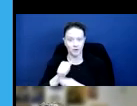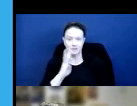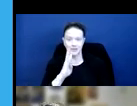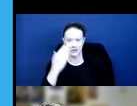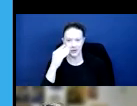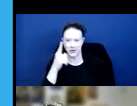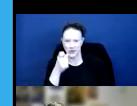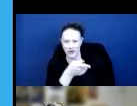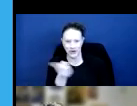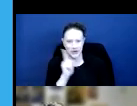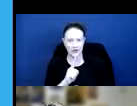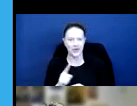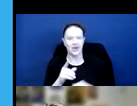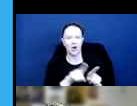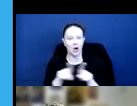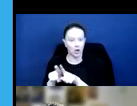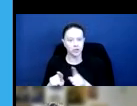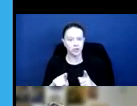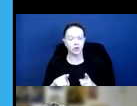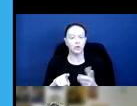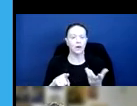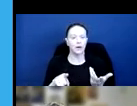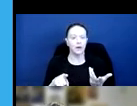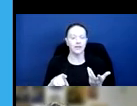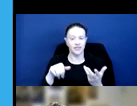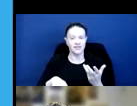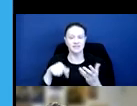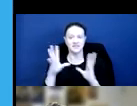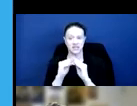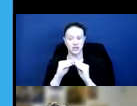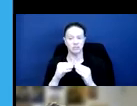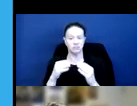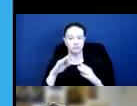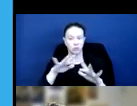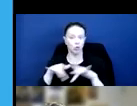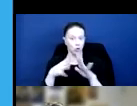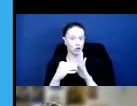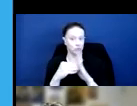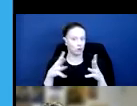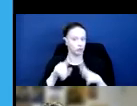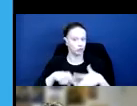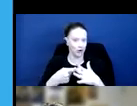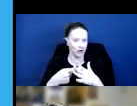So, if you need to take a break from the screen, turn off your cameras are on. Take care of yourself as you need to as